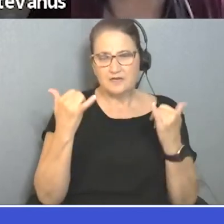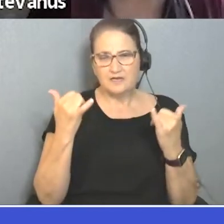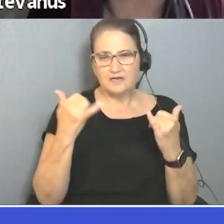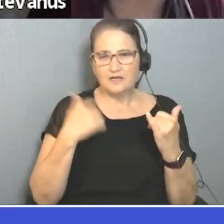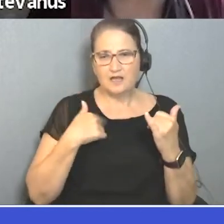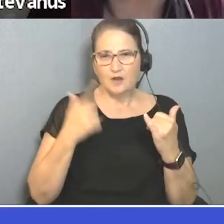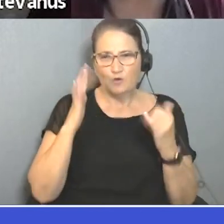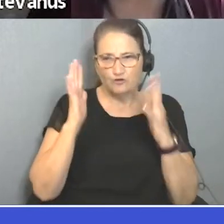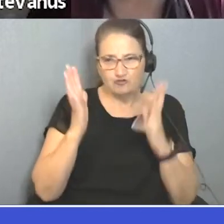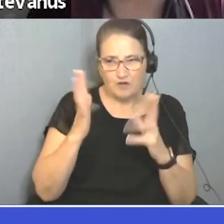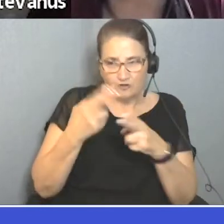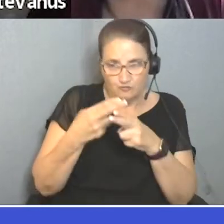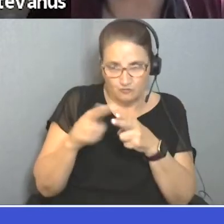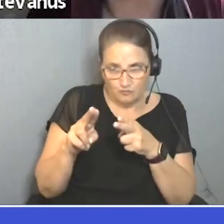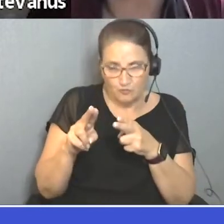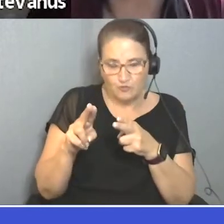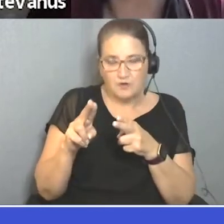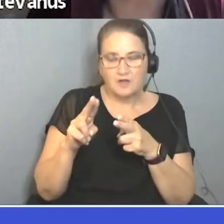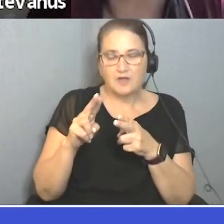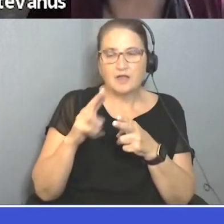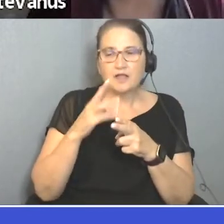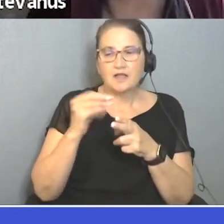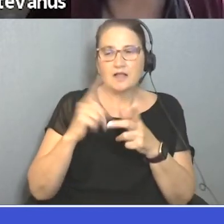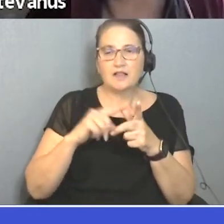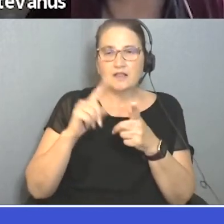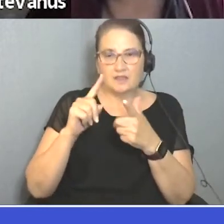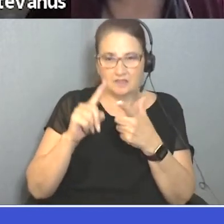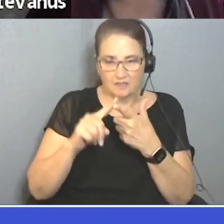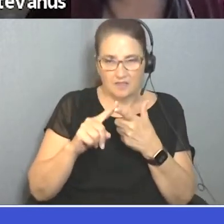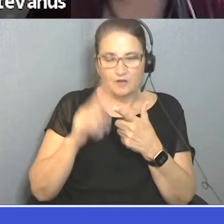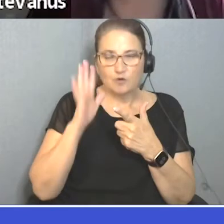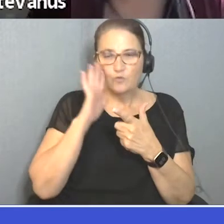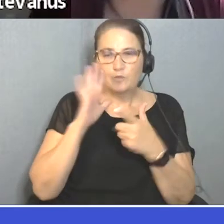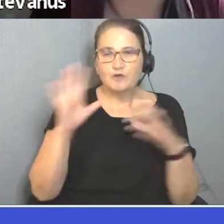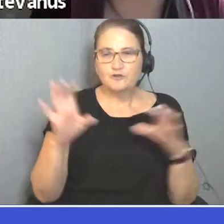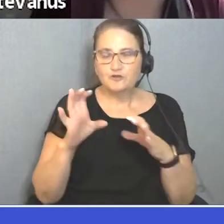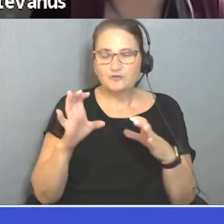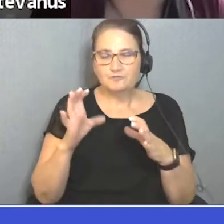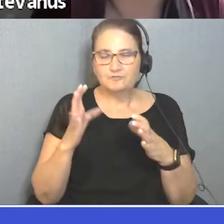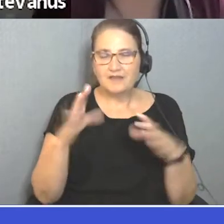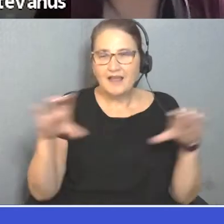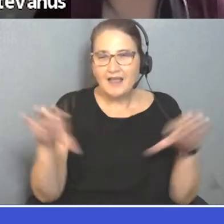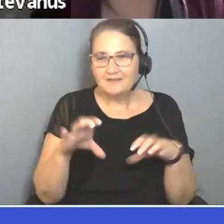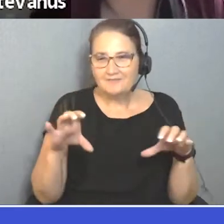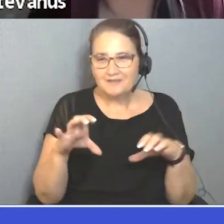I'll chat at you for just a few minutes, and then we'll be doing a lot of hands-on activities. So if you aren't in a place where you